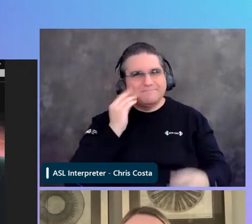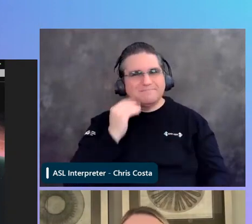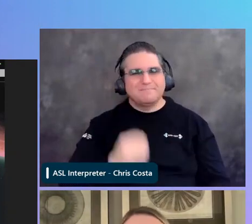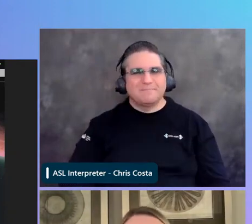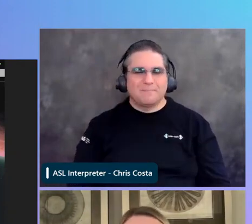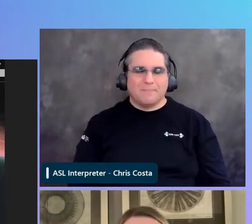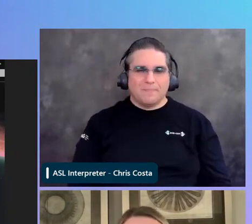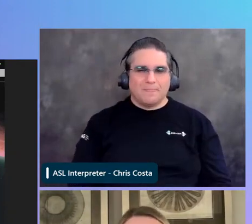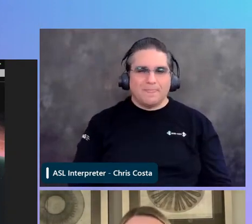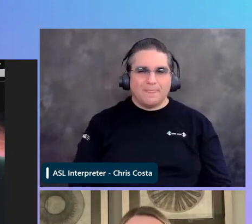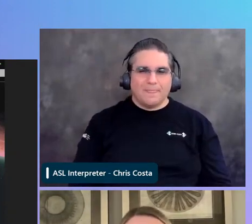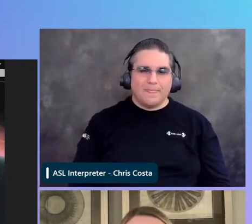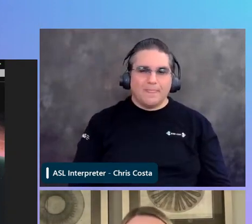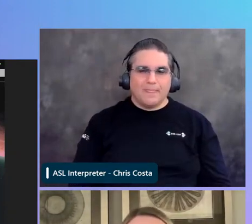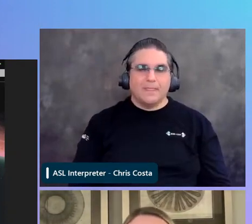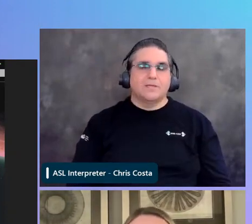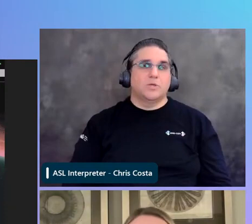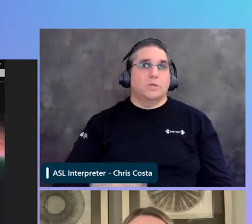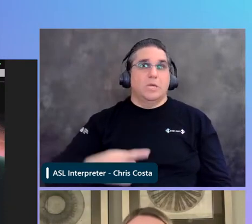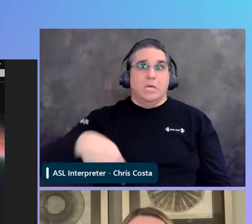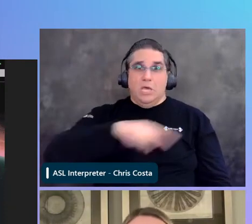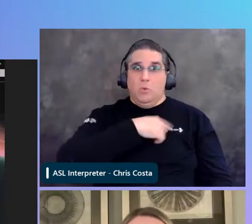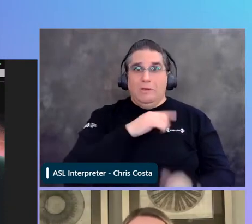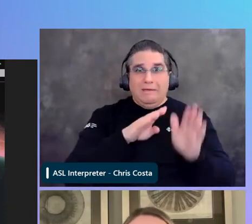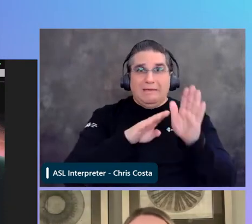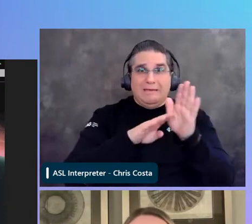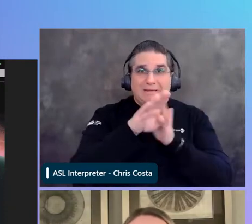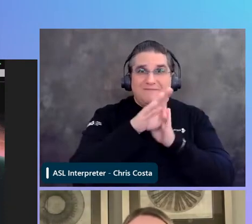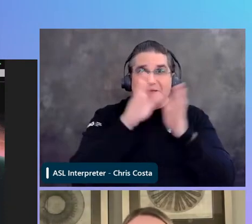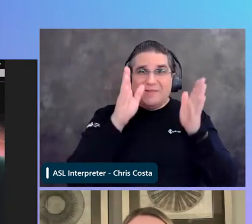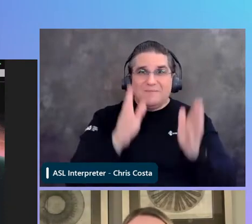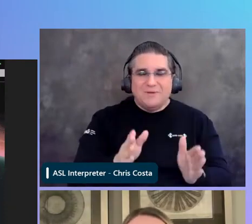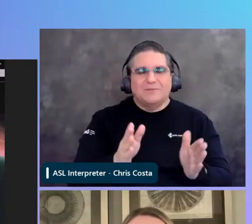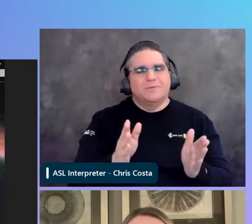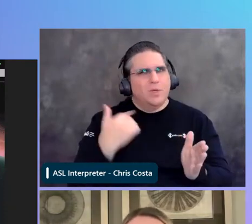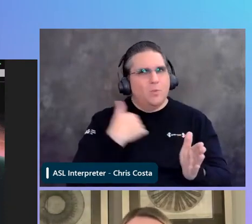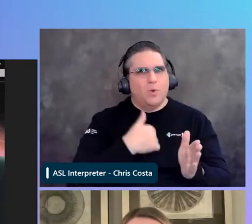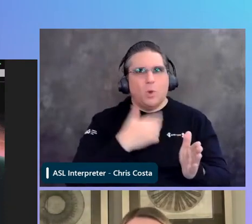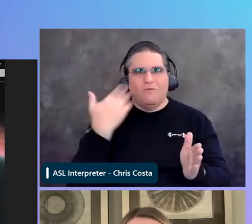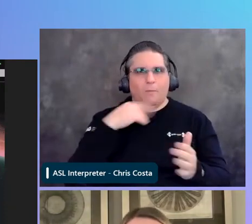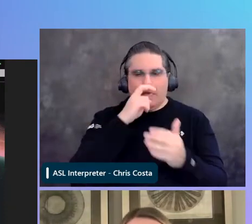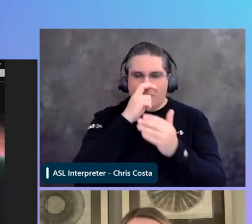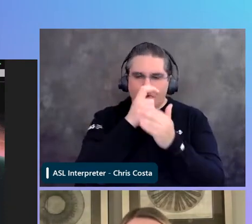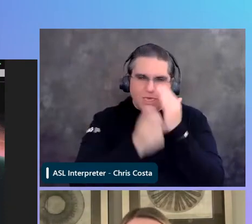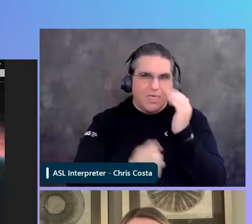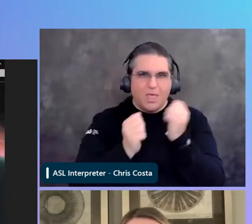been there. All of us developers , right? At one time, we've been deep in the code and we've been